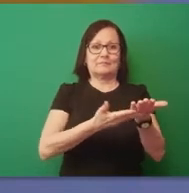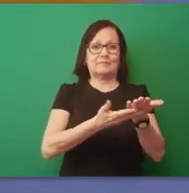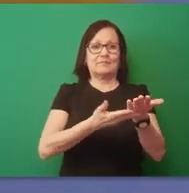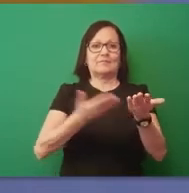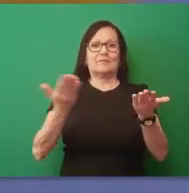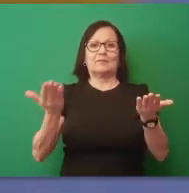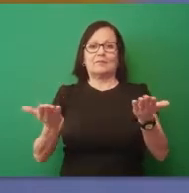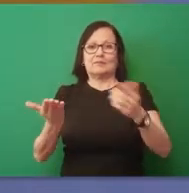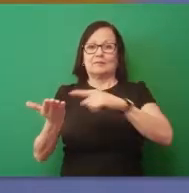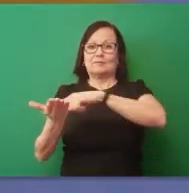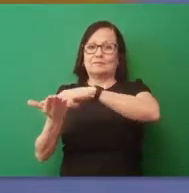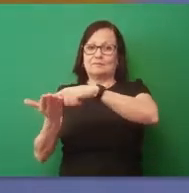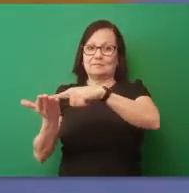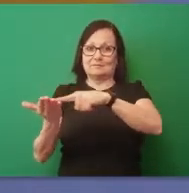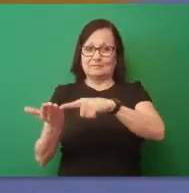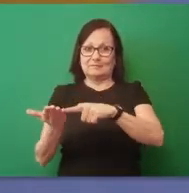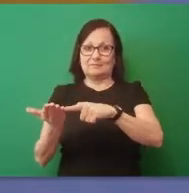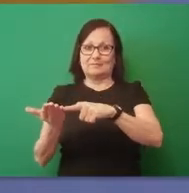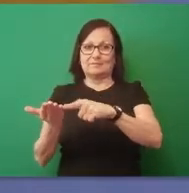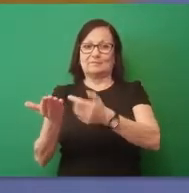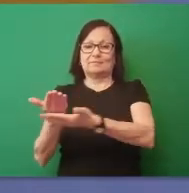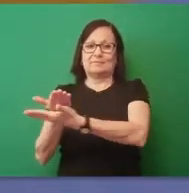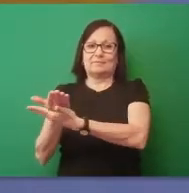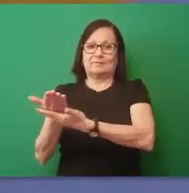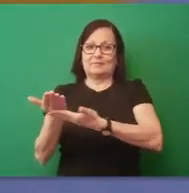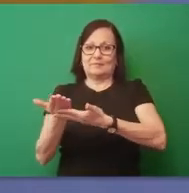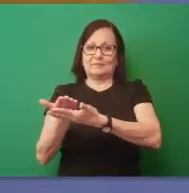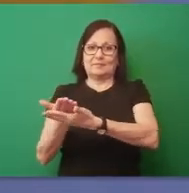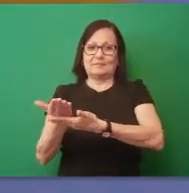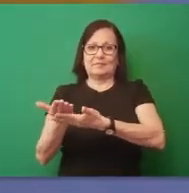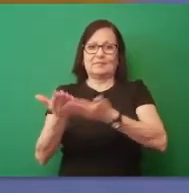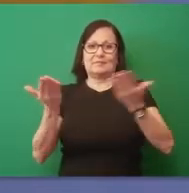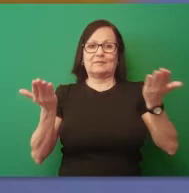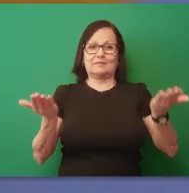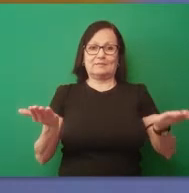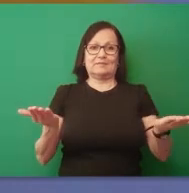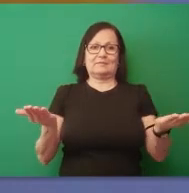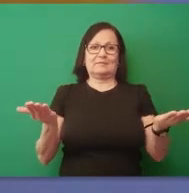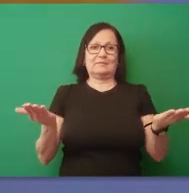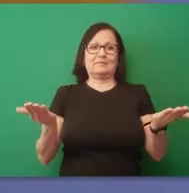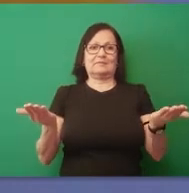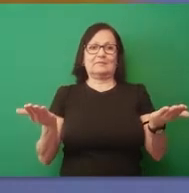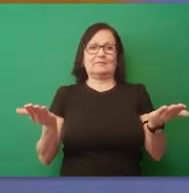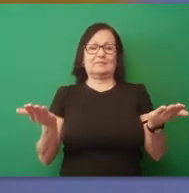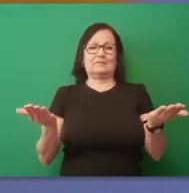Noticing any sensations in the right hand and the left hand.